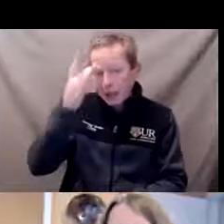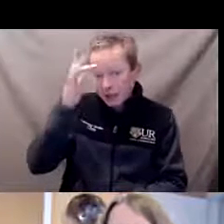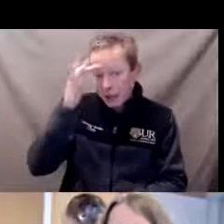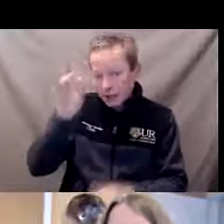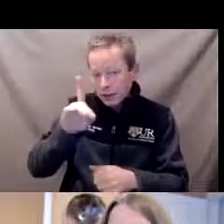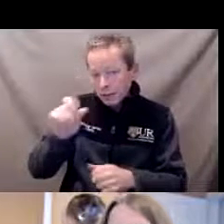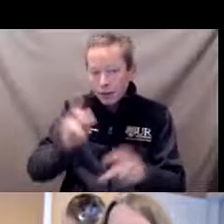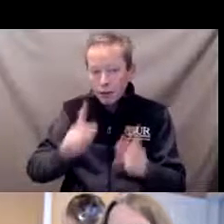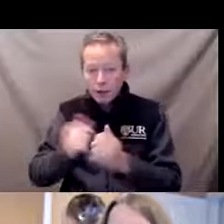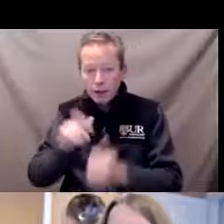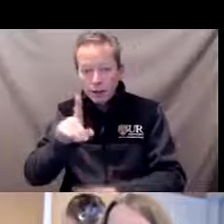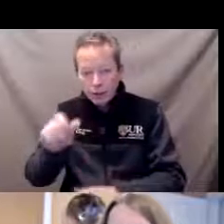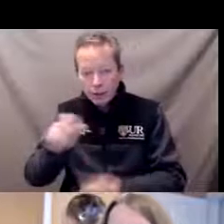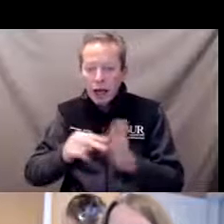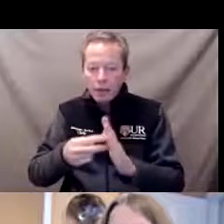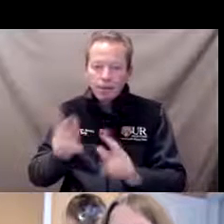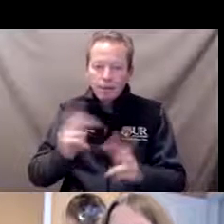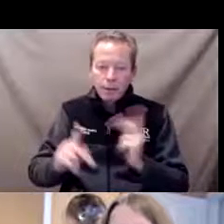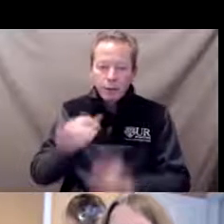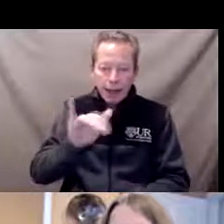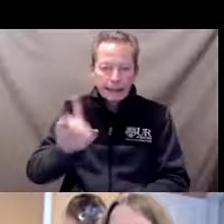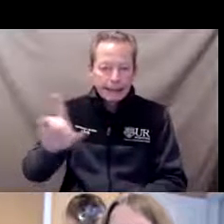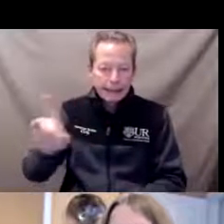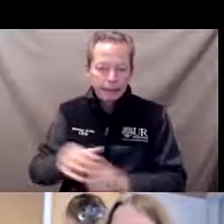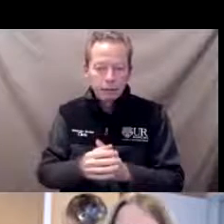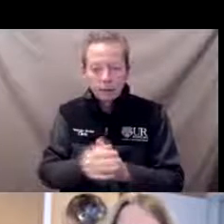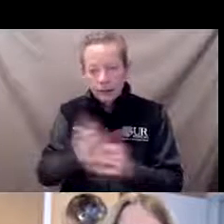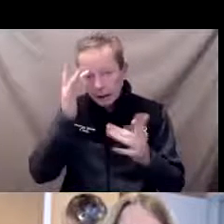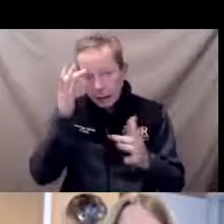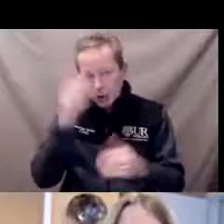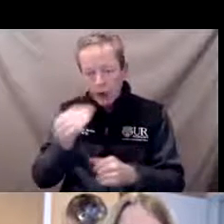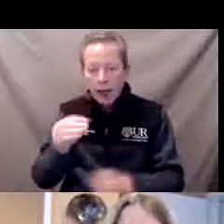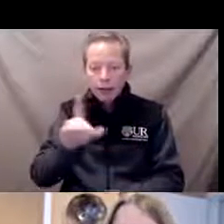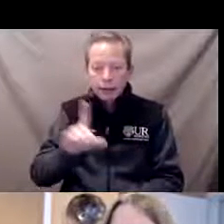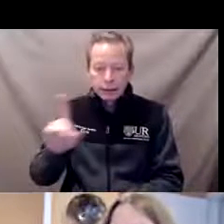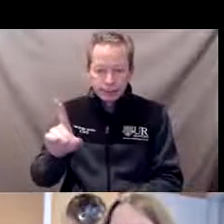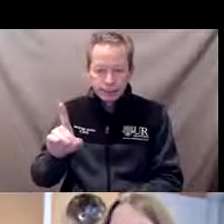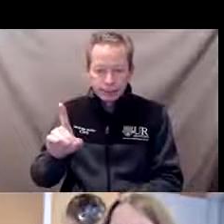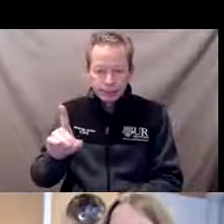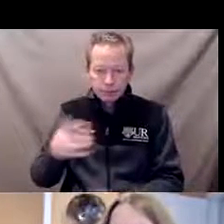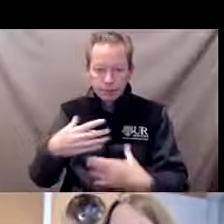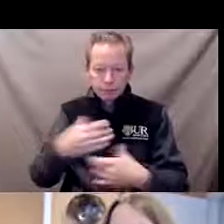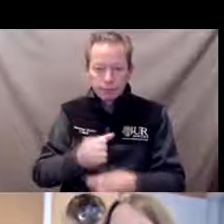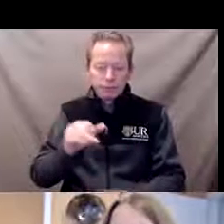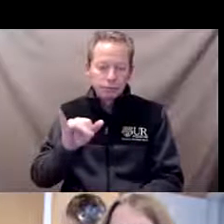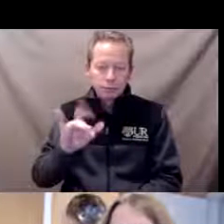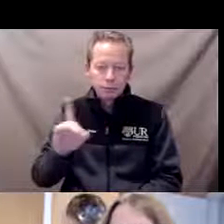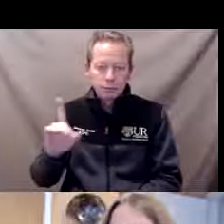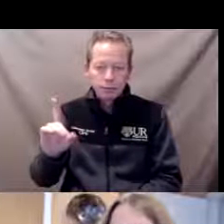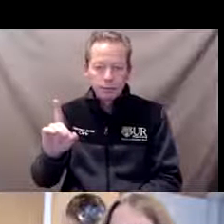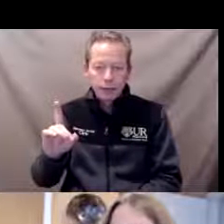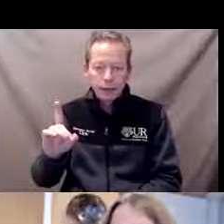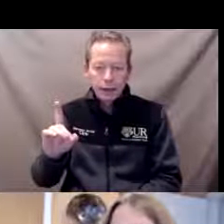I mean people with intellectual and developmental disabilities but just shortening it for clarity.